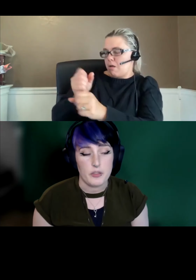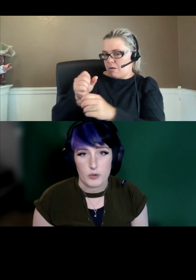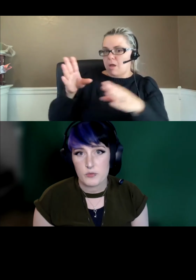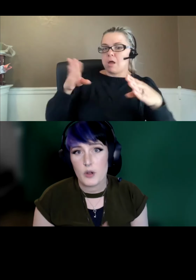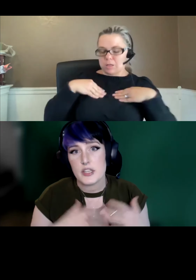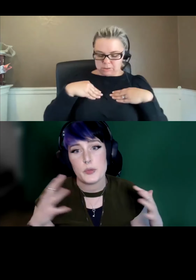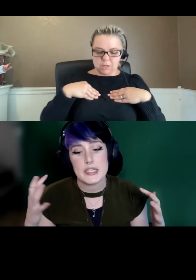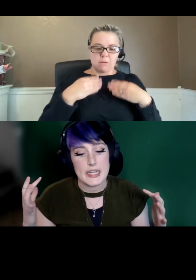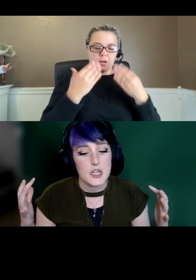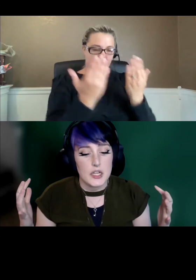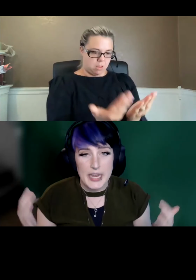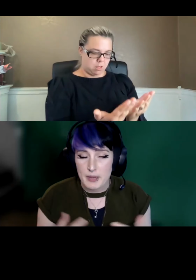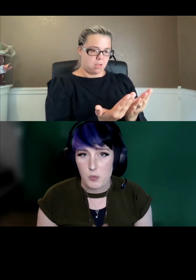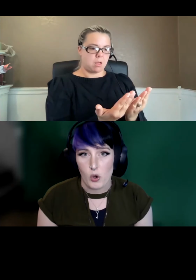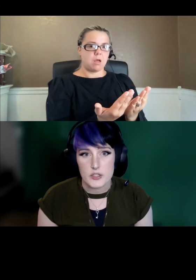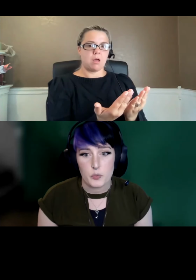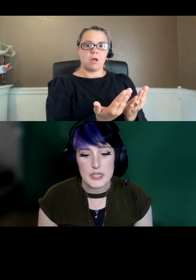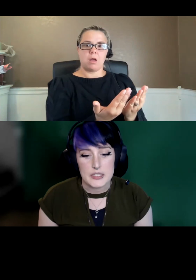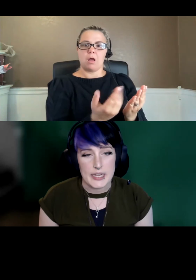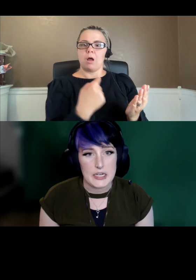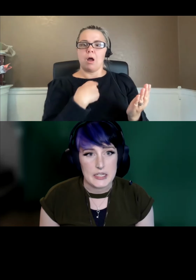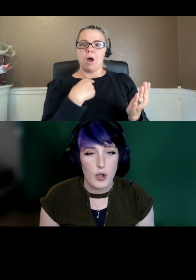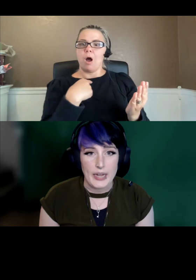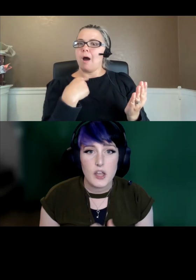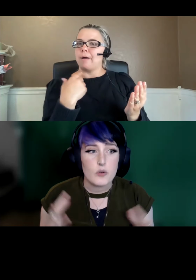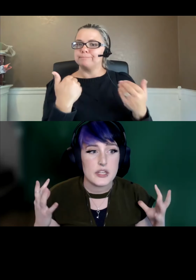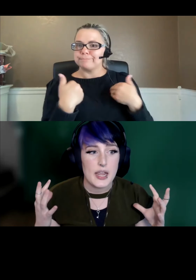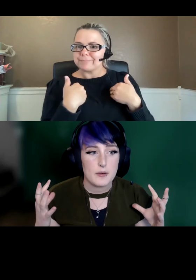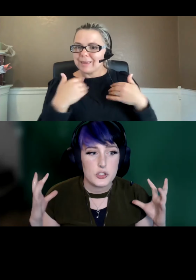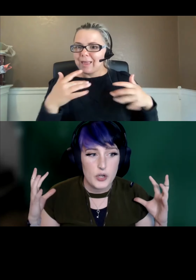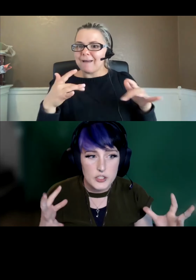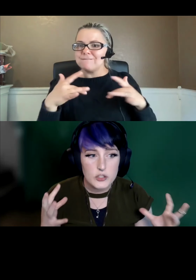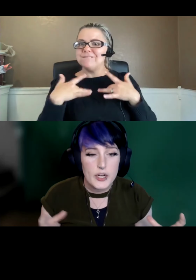We did Thorns and Roses, we did kanban boards, we did, you know, high-lows, and and tried to look